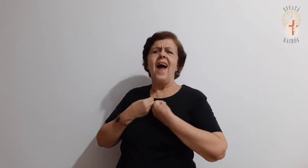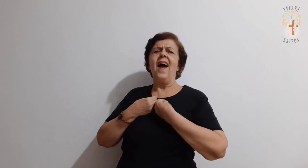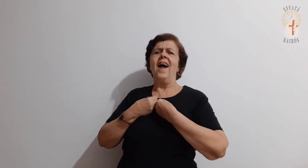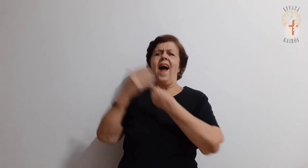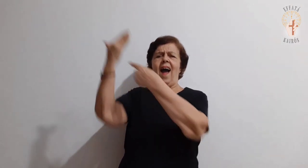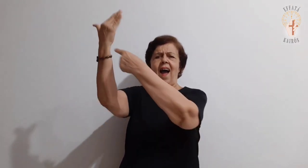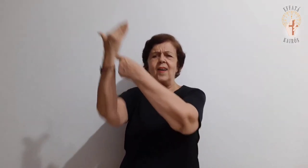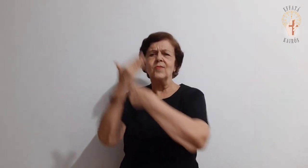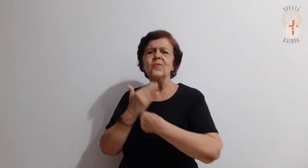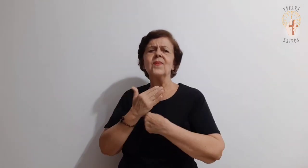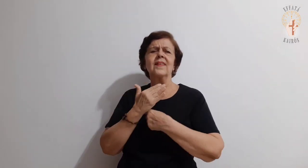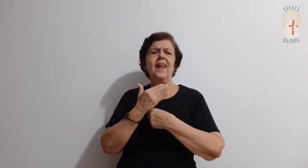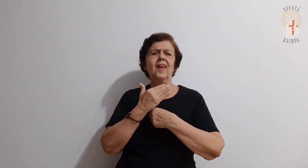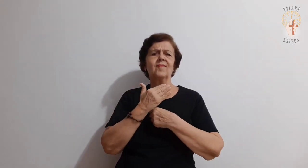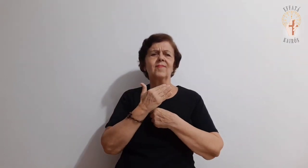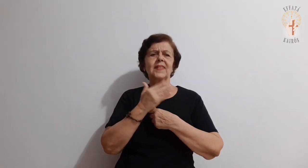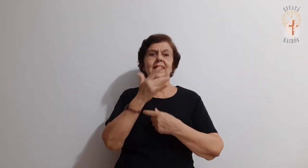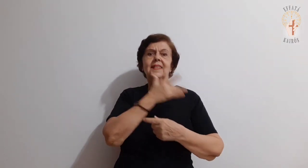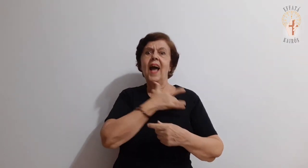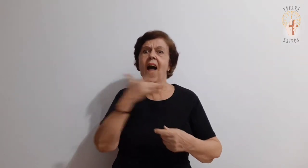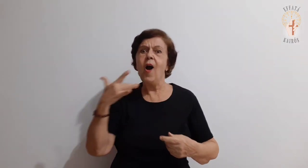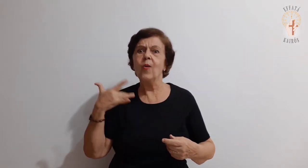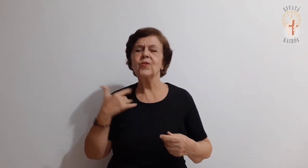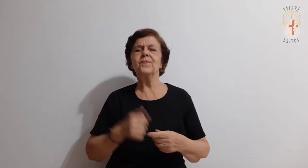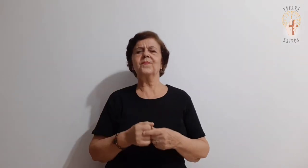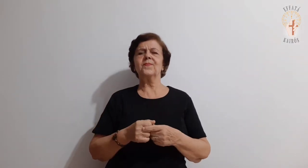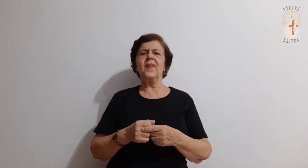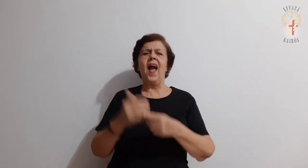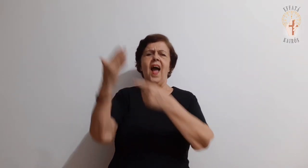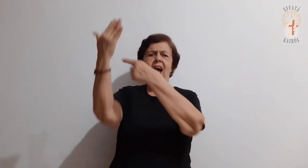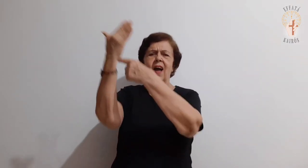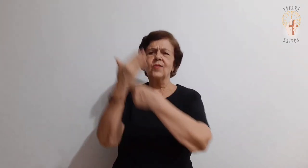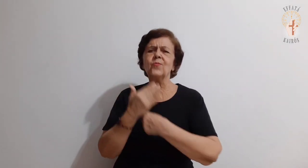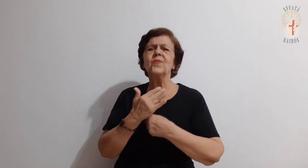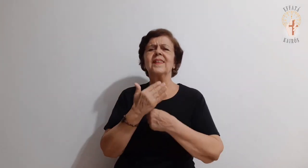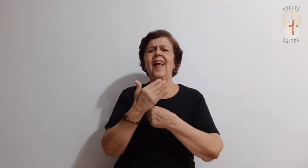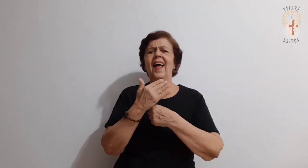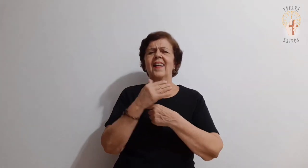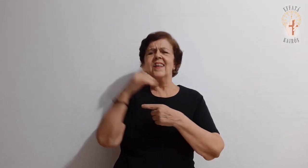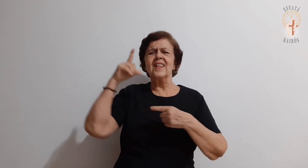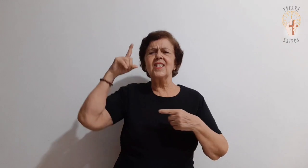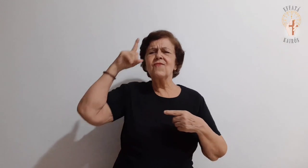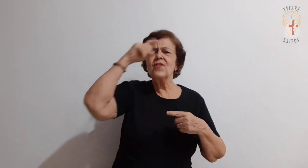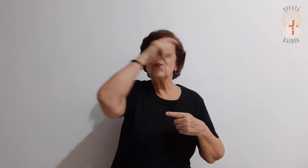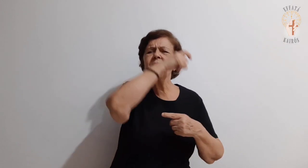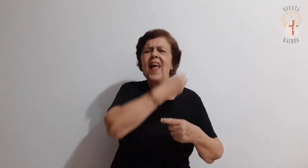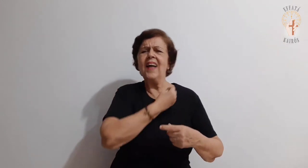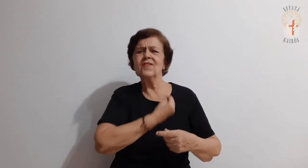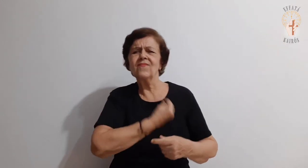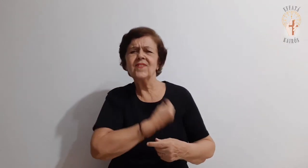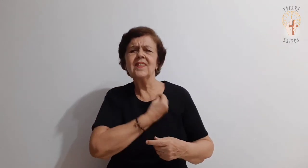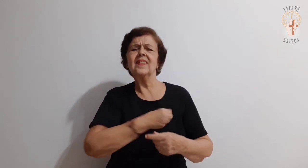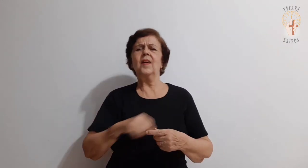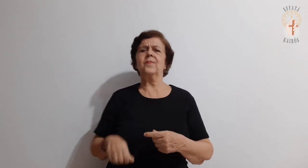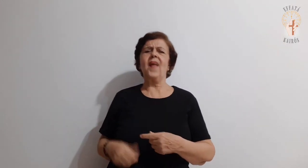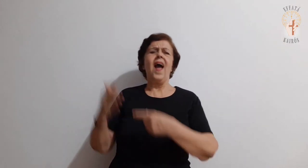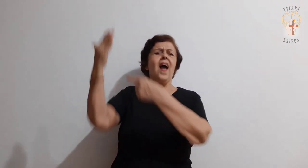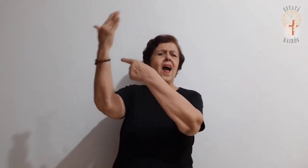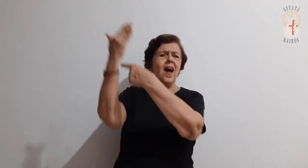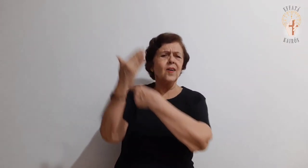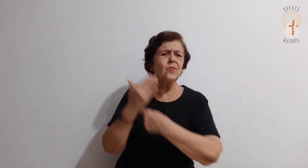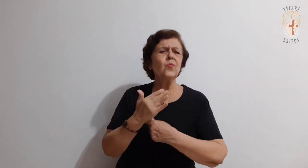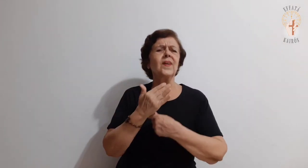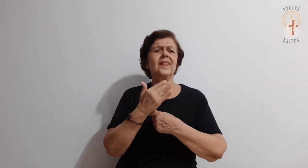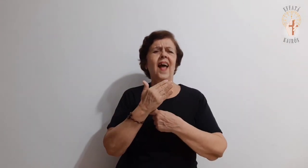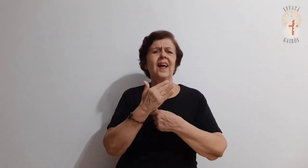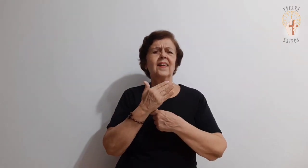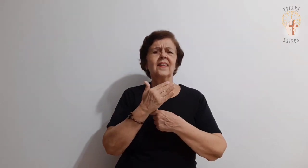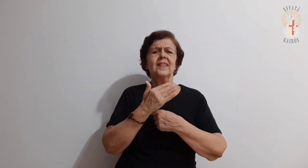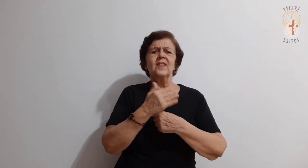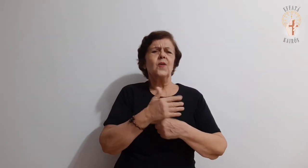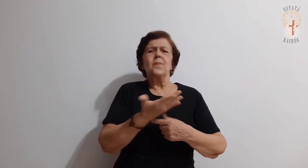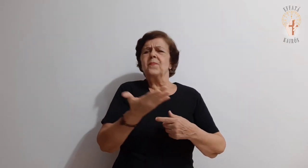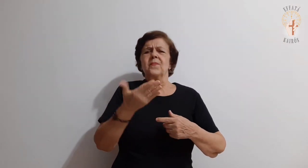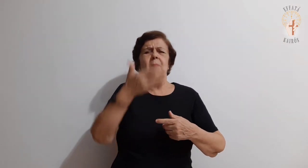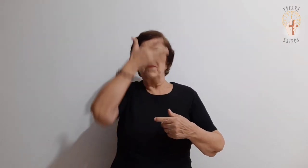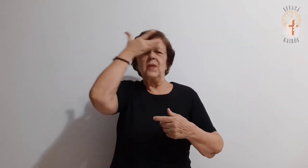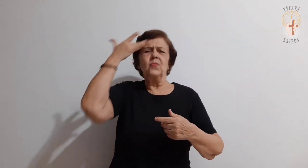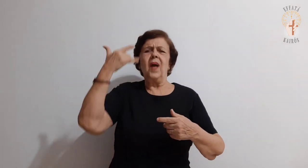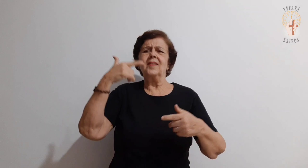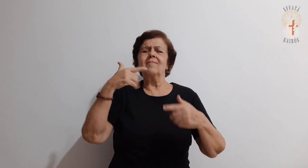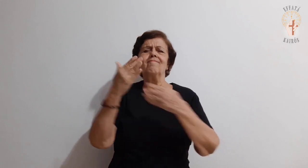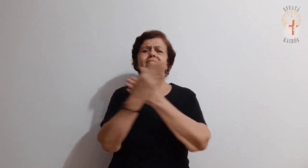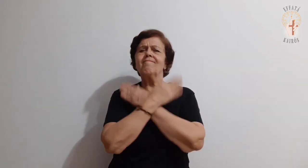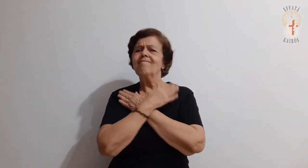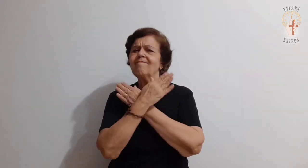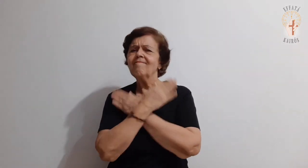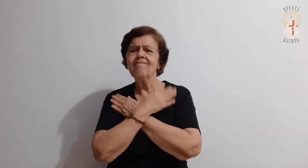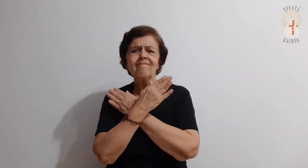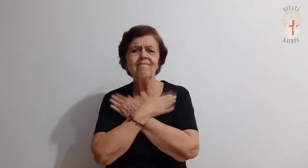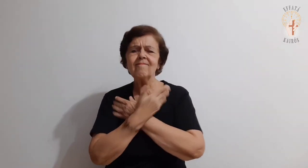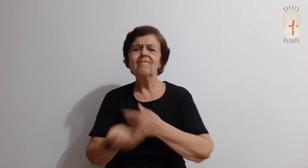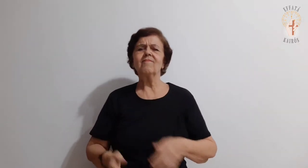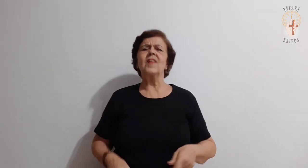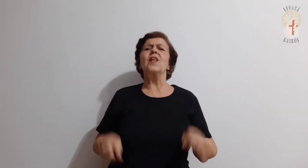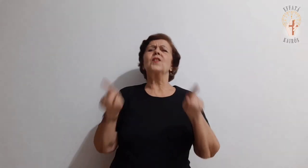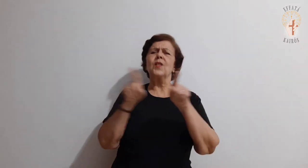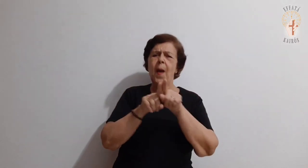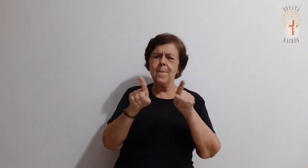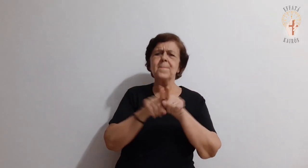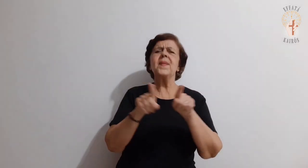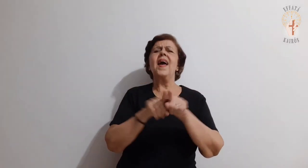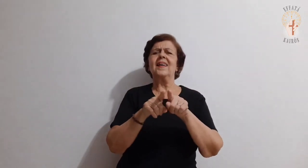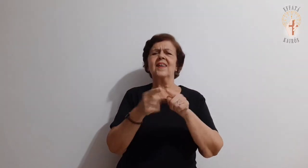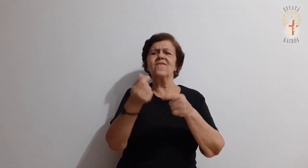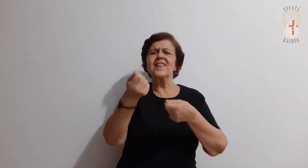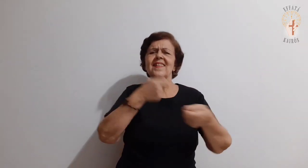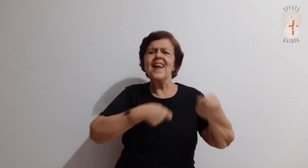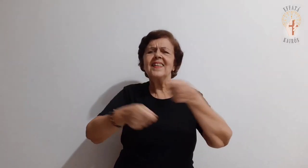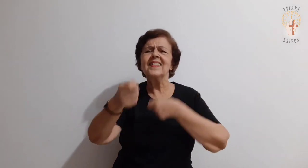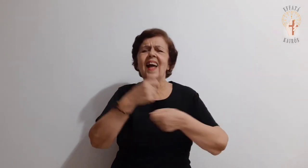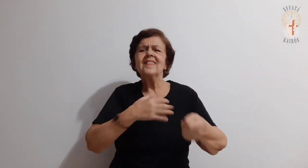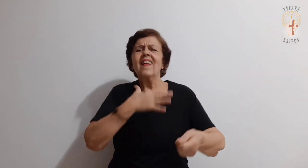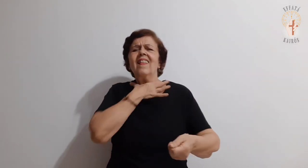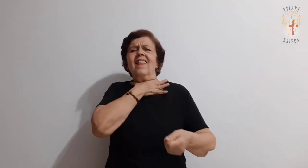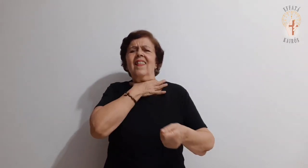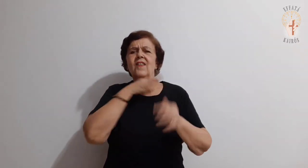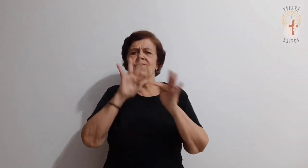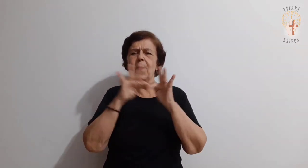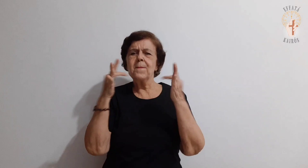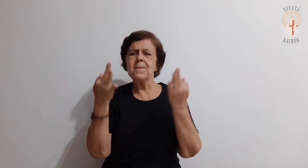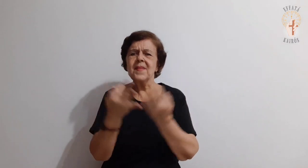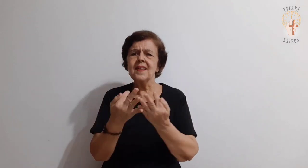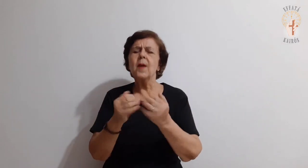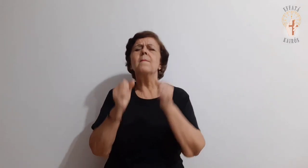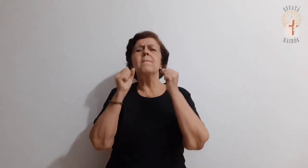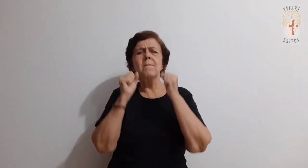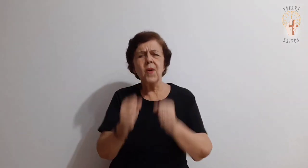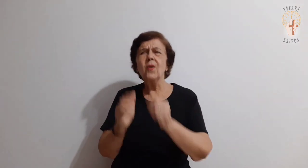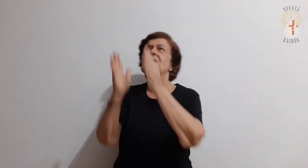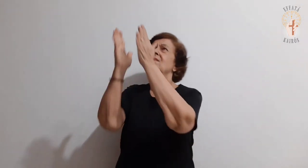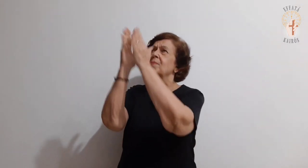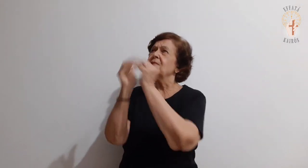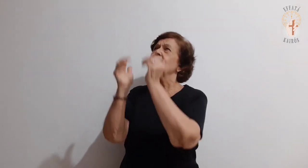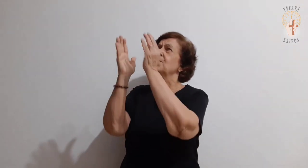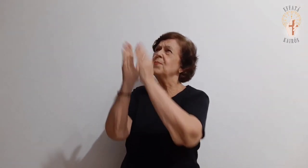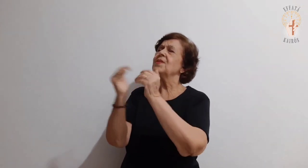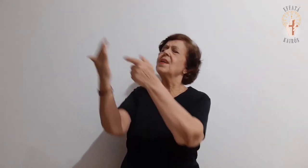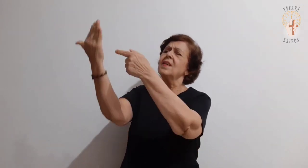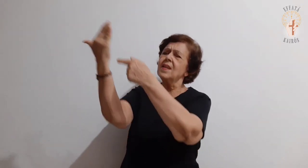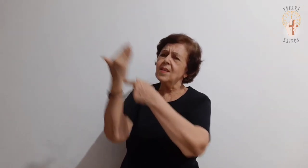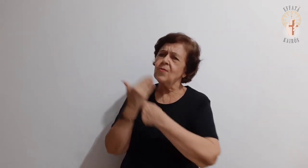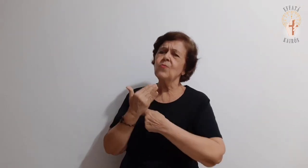health and help in difficulties (unemployment and financial crises).